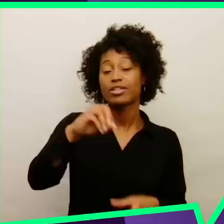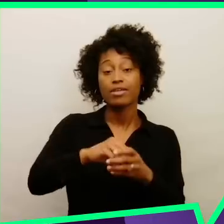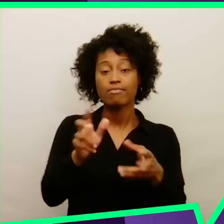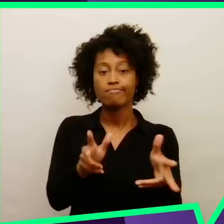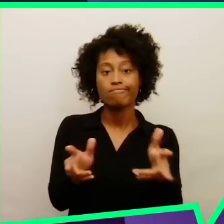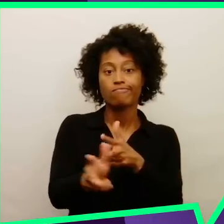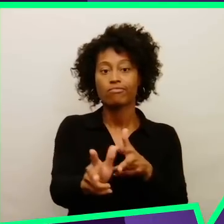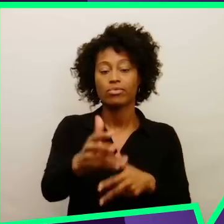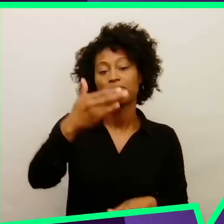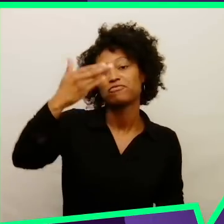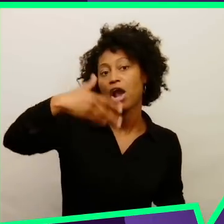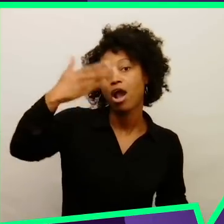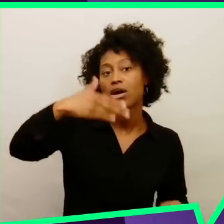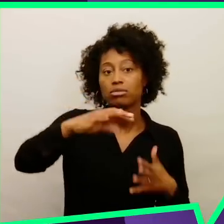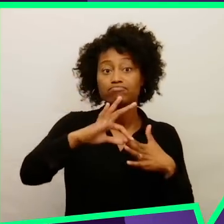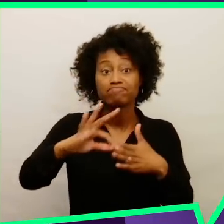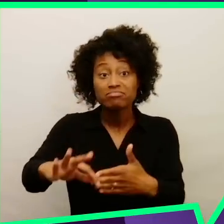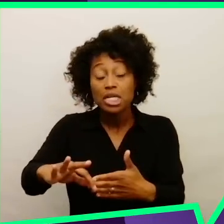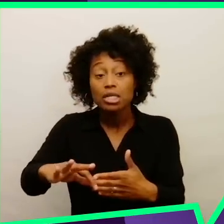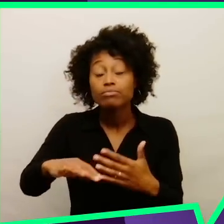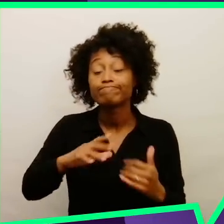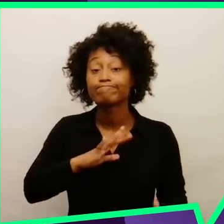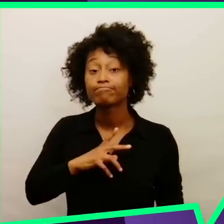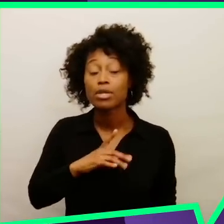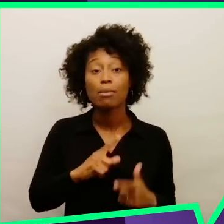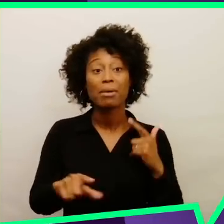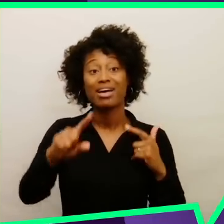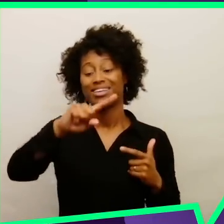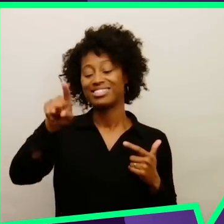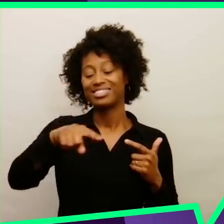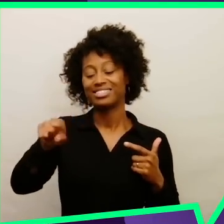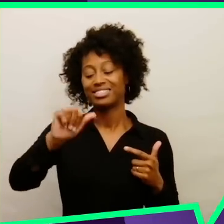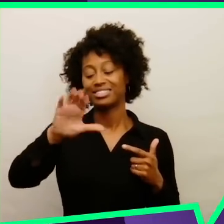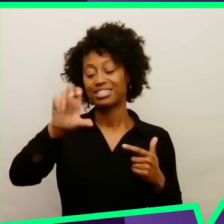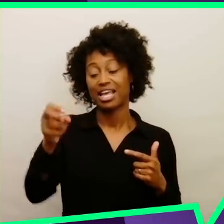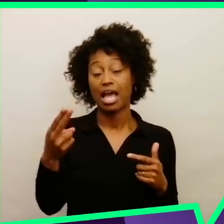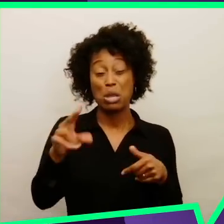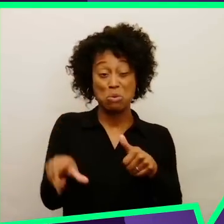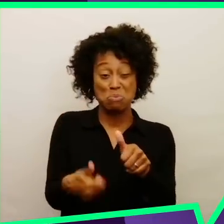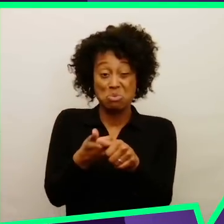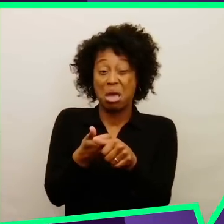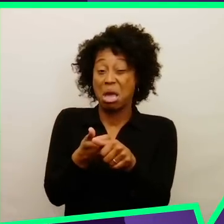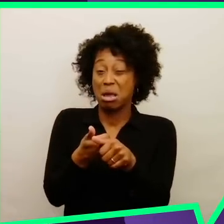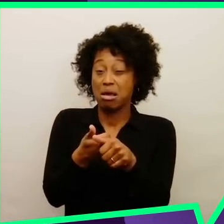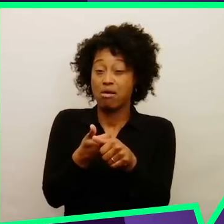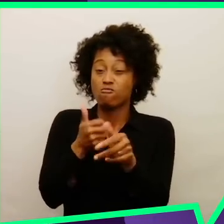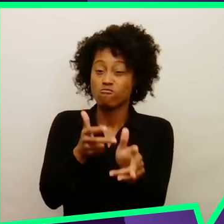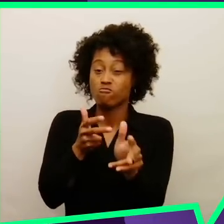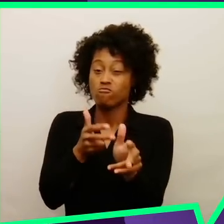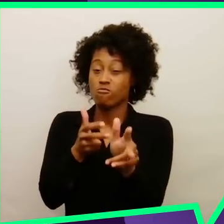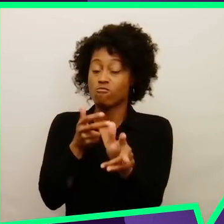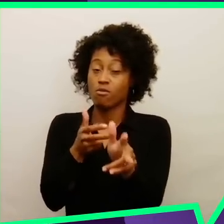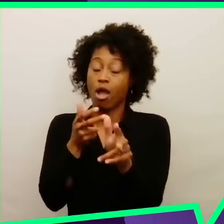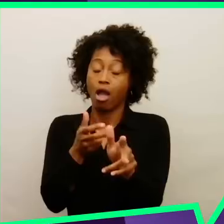And he's leading pretty well. But listen, it looks like Zach, Jose, is right behind him. Yeah.